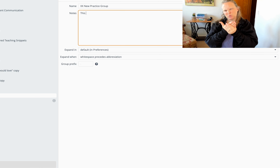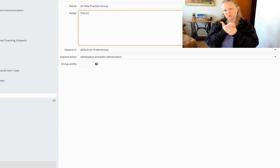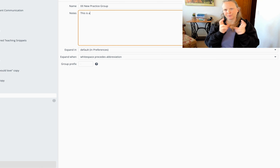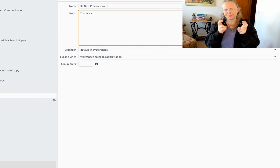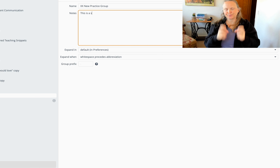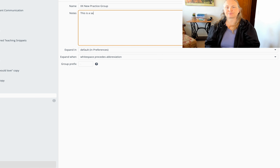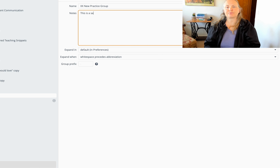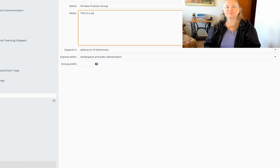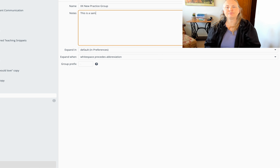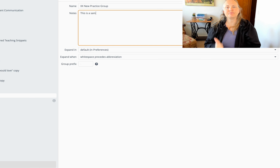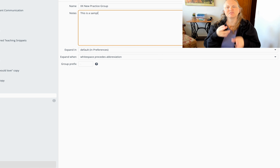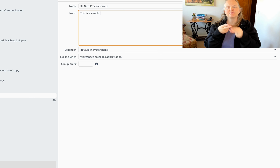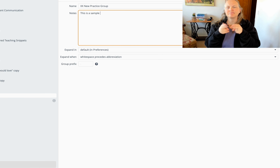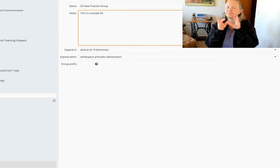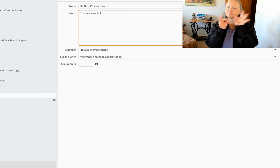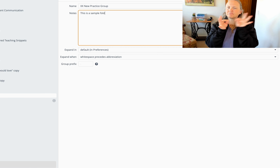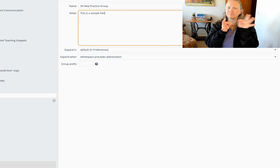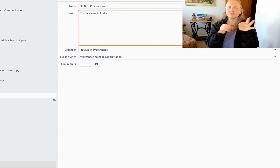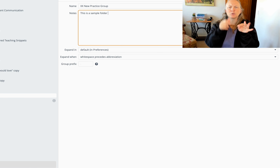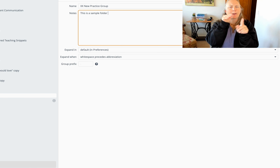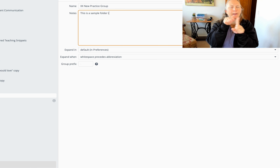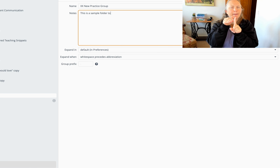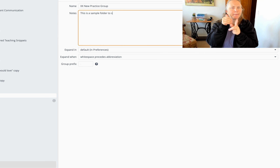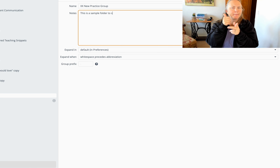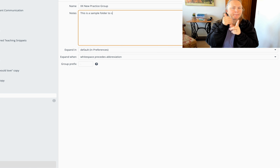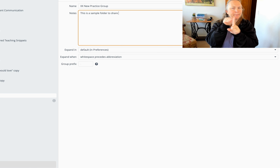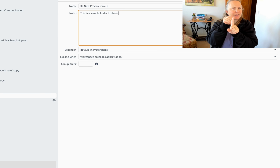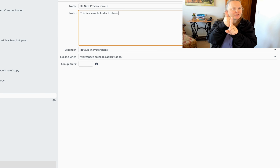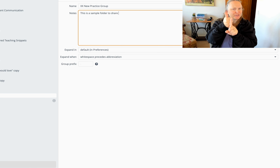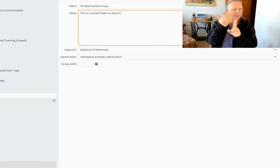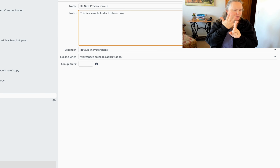We're just going to give it a description and make sure we have a name that we like.